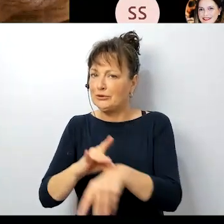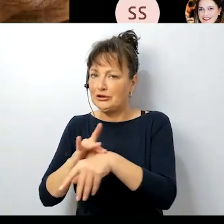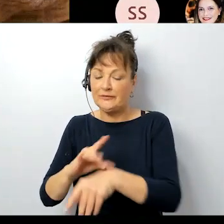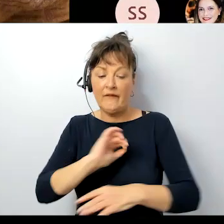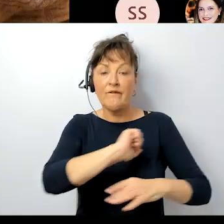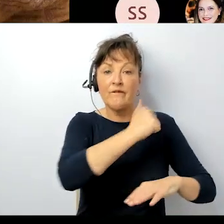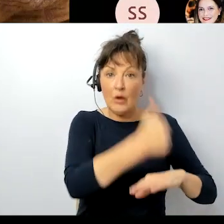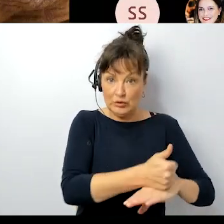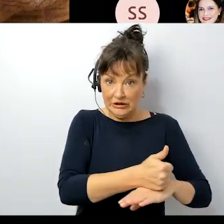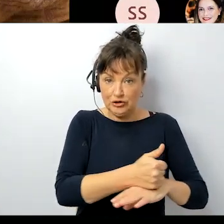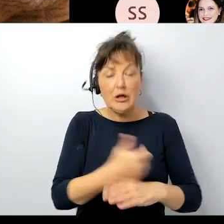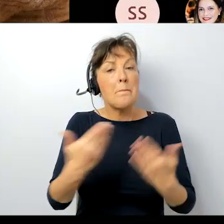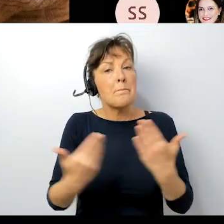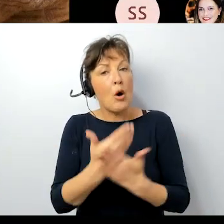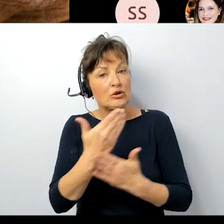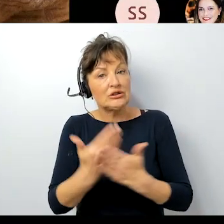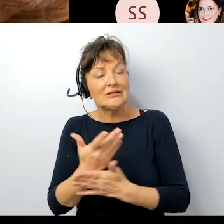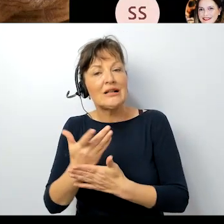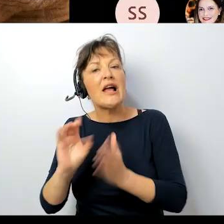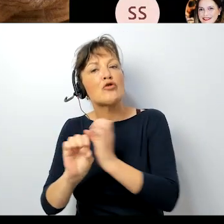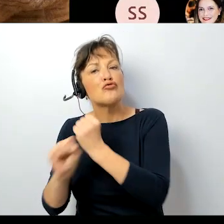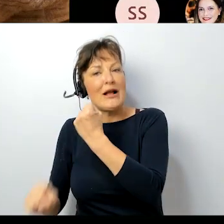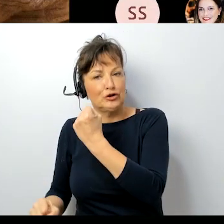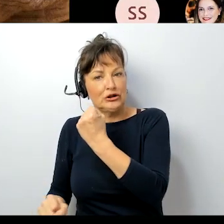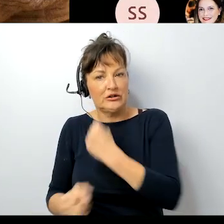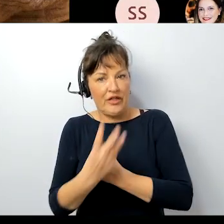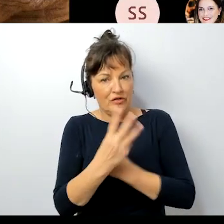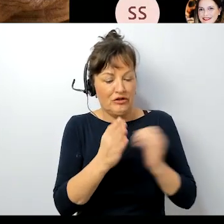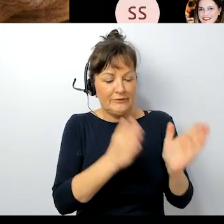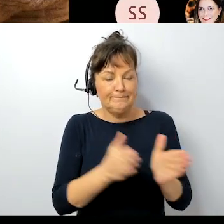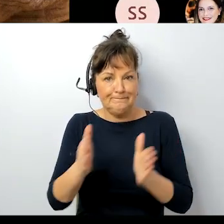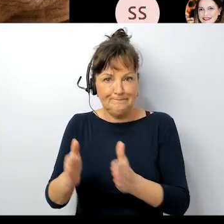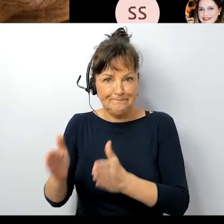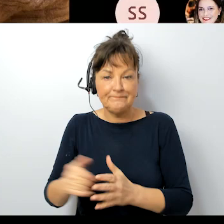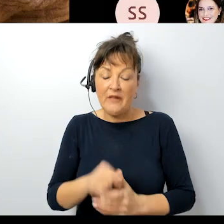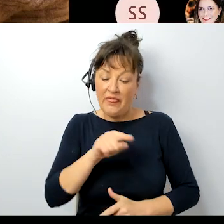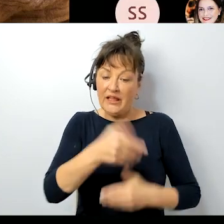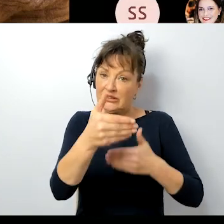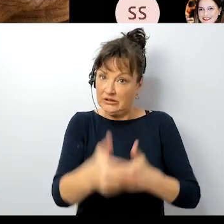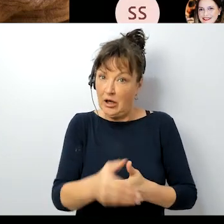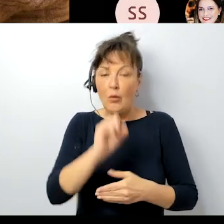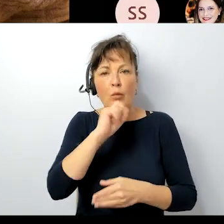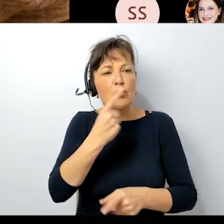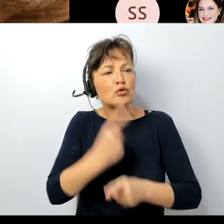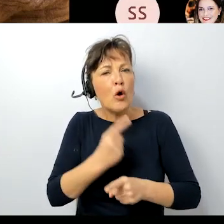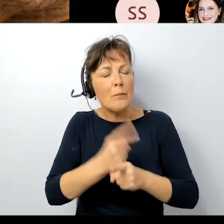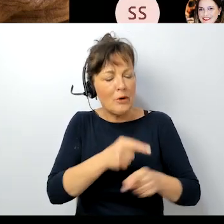So in Scotland there are three types of apprenticeships Foundation, Modern and Graduate.